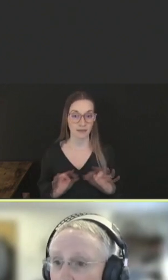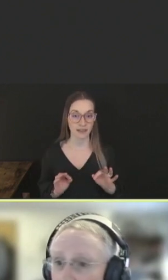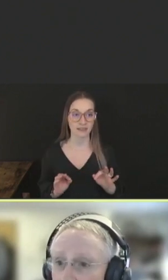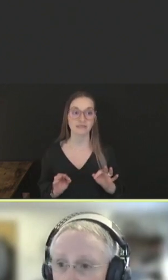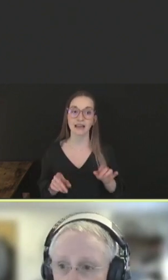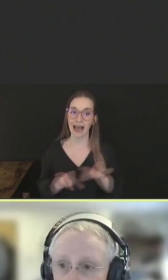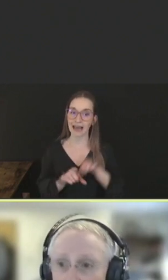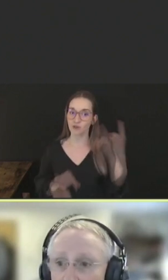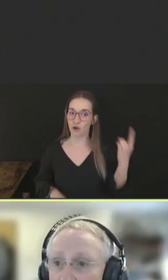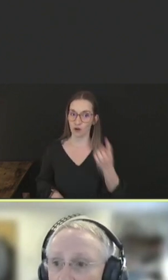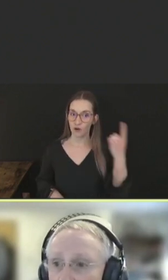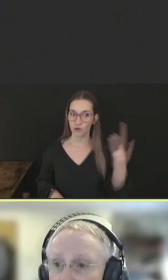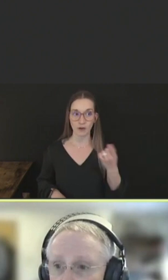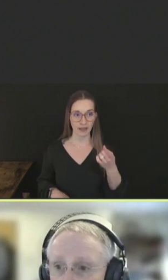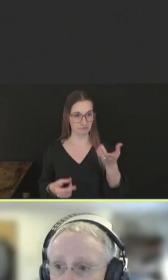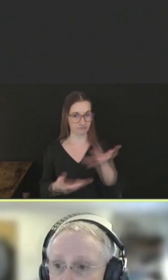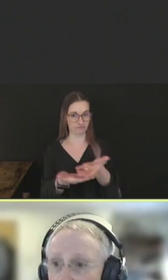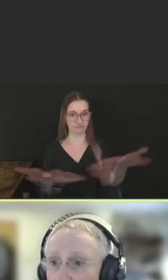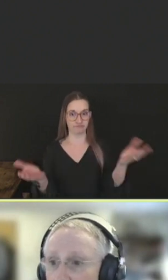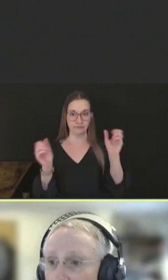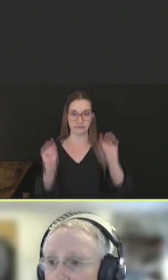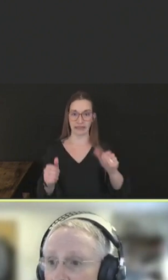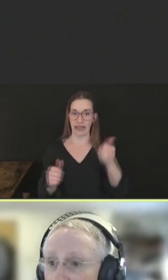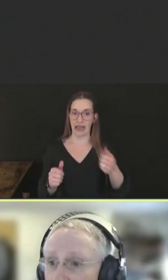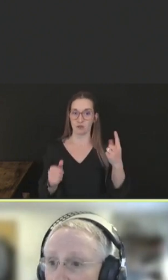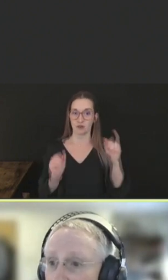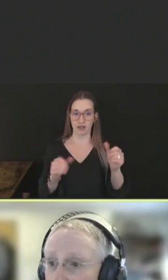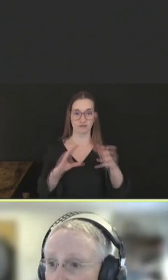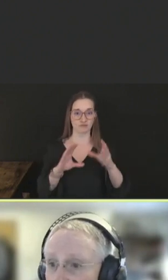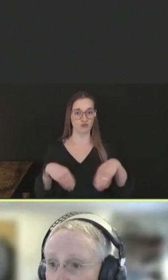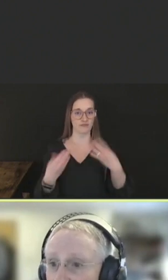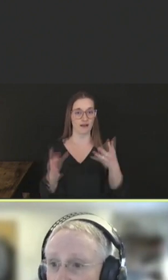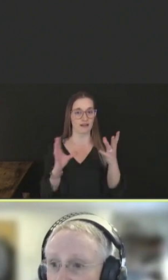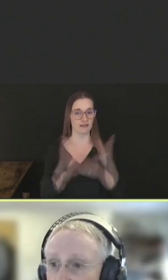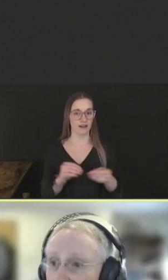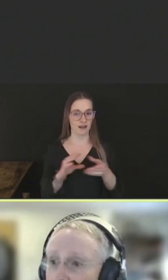provide public comment. Today, that will be by telephone at approximately 5:30,